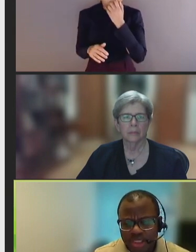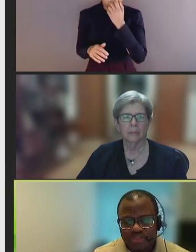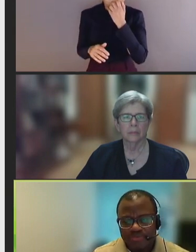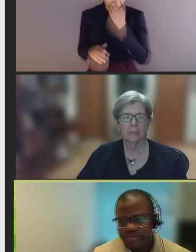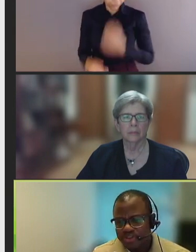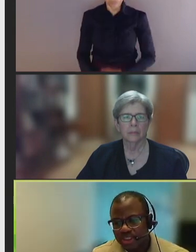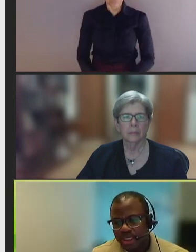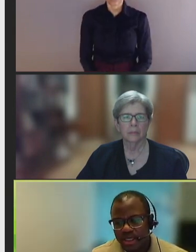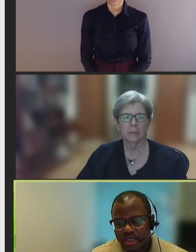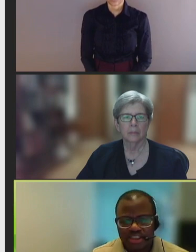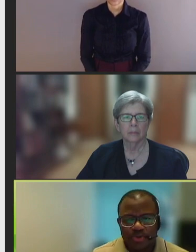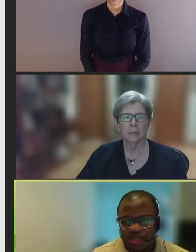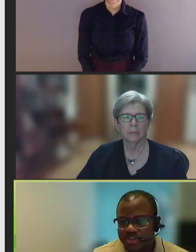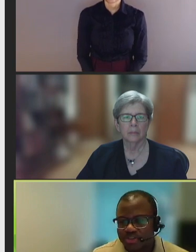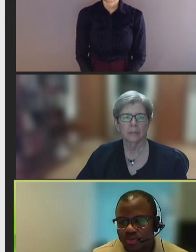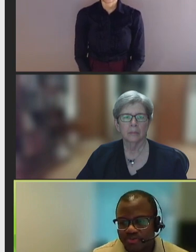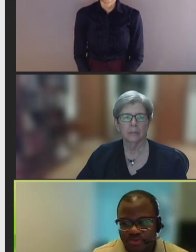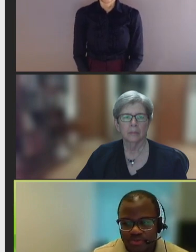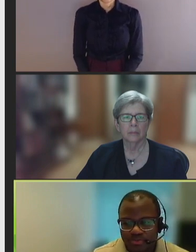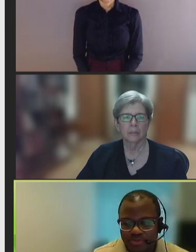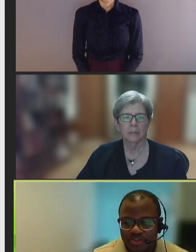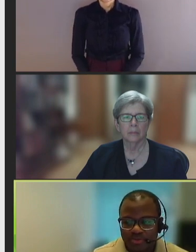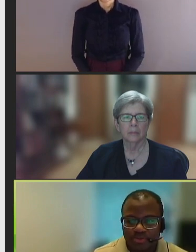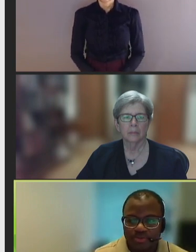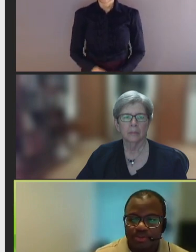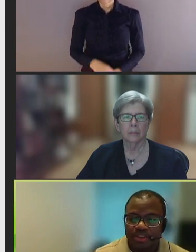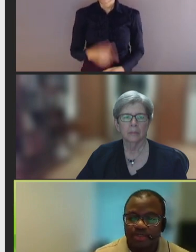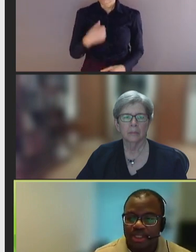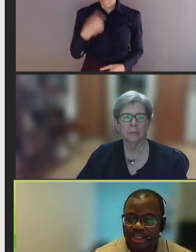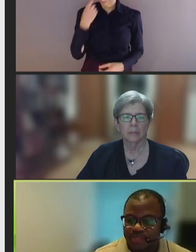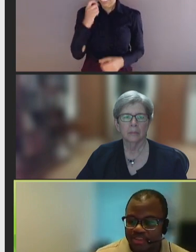So, first, as I promised, we'll review -- briefly review some clinical aspects of